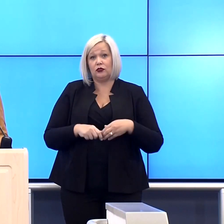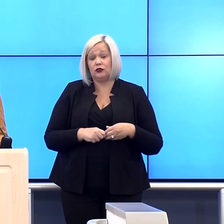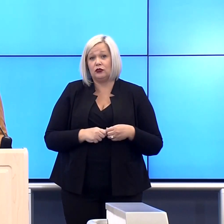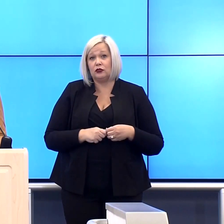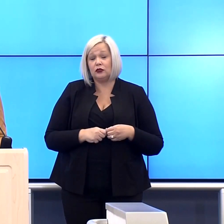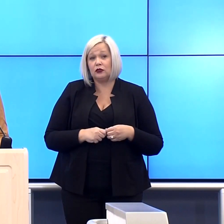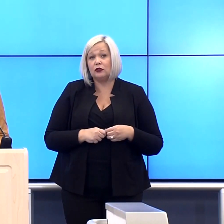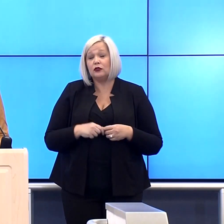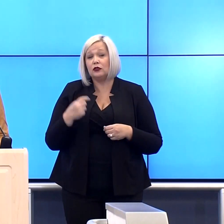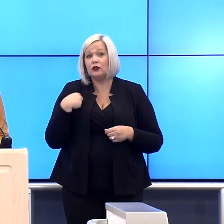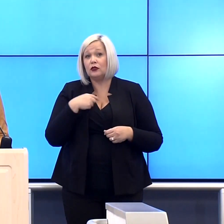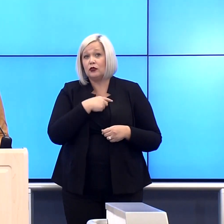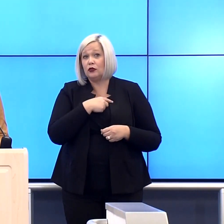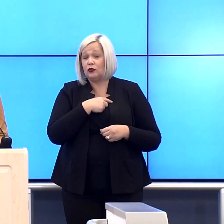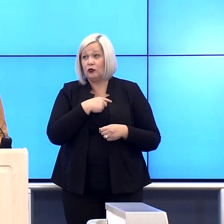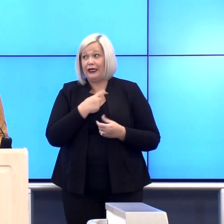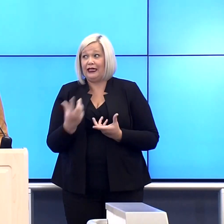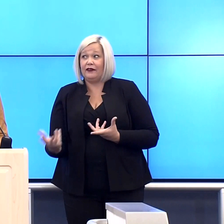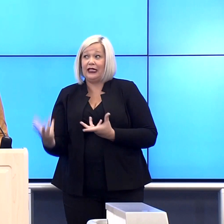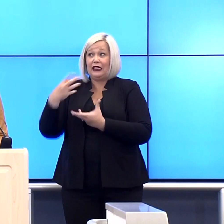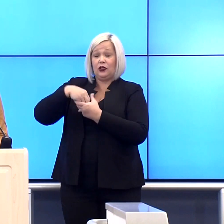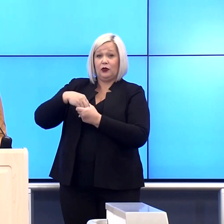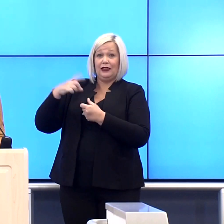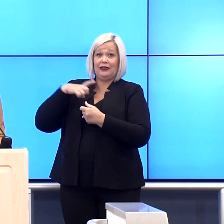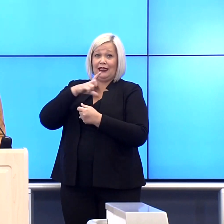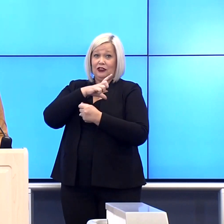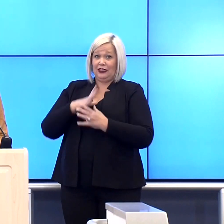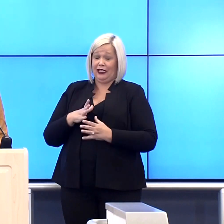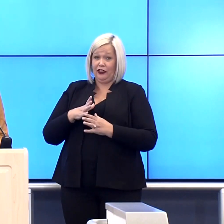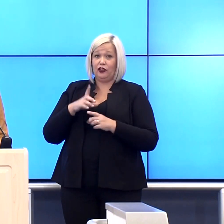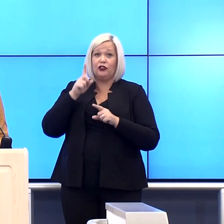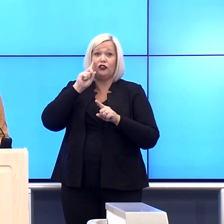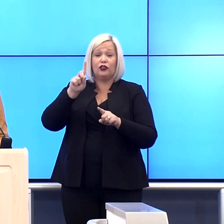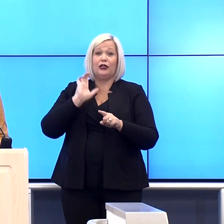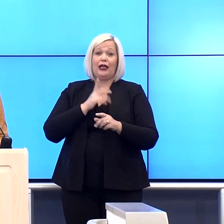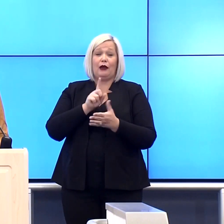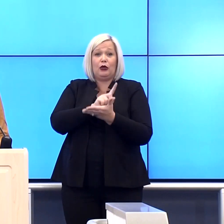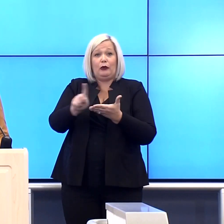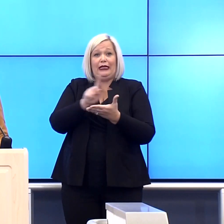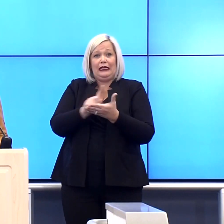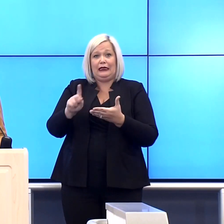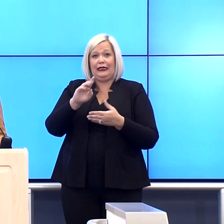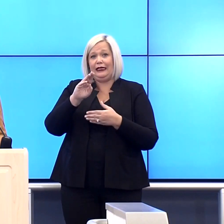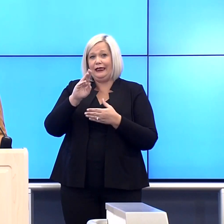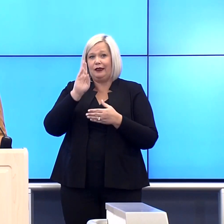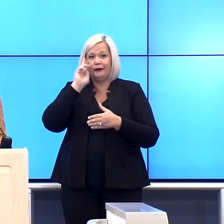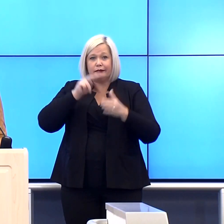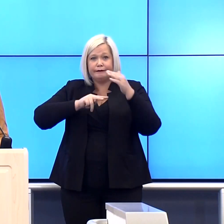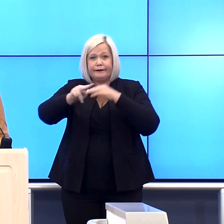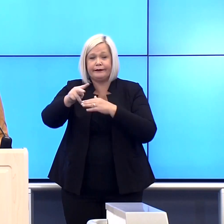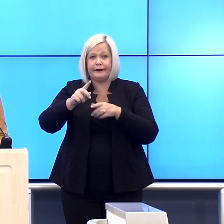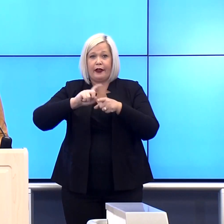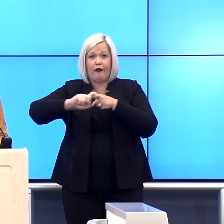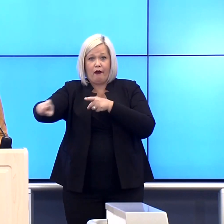AND D I’LL START WITH THIS. FIRST AND FOREMOST, WE HAVE BEEN FIRST AND FOREMOST, WE HAVE BEEN INCLUDING THE LEGISLATURE IN OUR INCLUDING THE LEGISLATURE IN OUR WEEKLY MODELING CALLS.